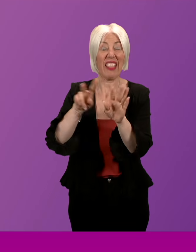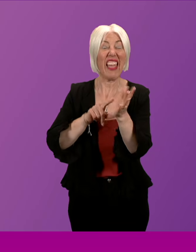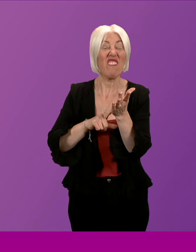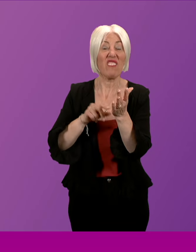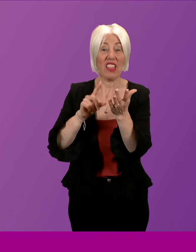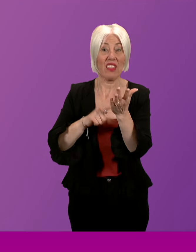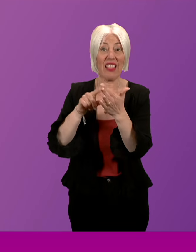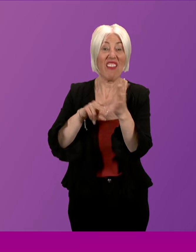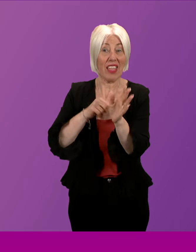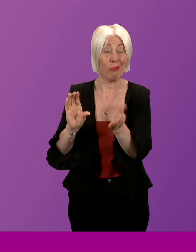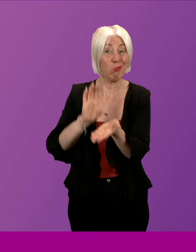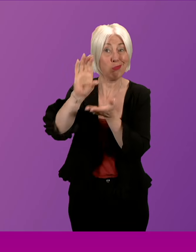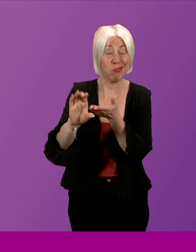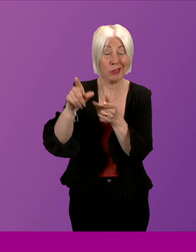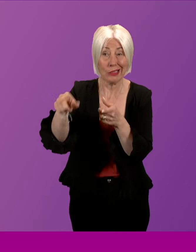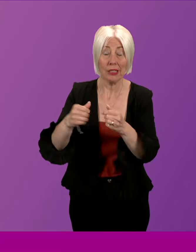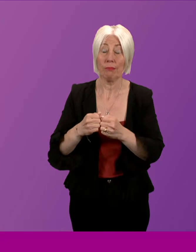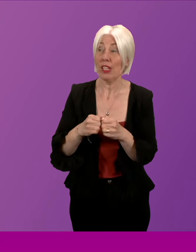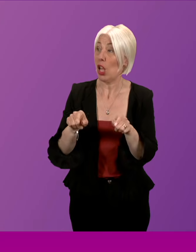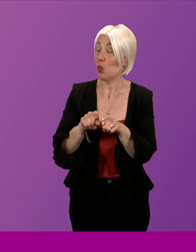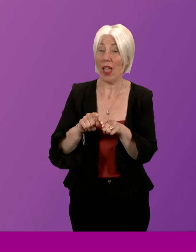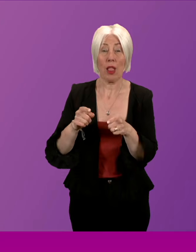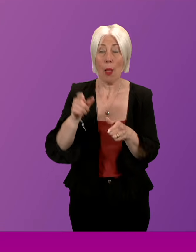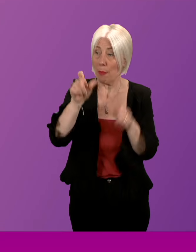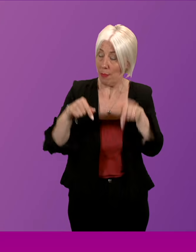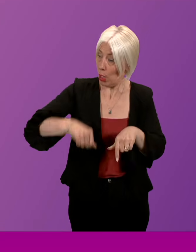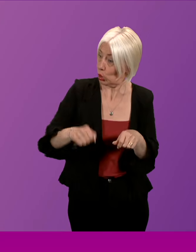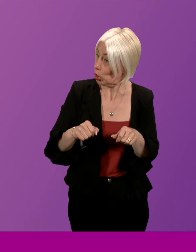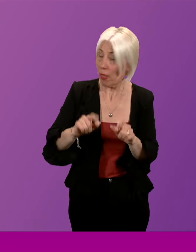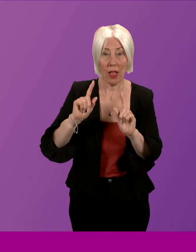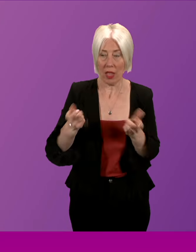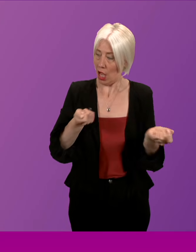and Westminster will not allow the people of Scotland to control their own energy.